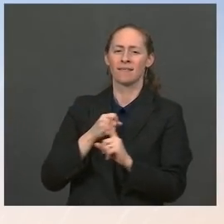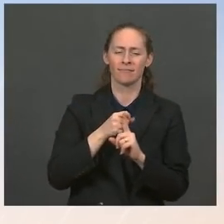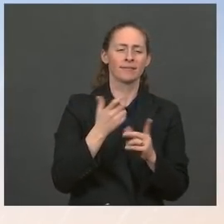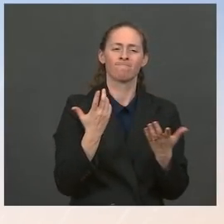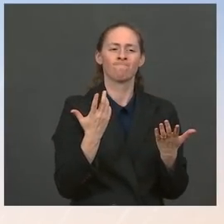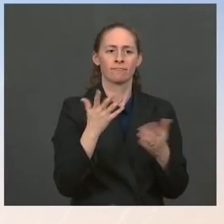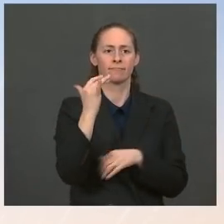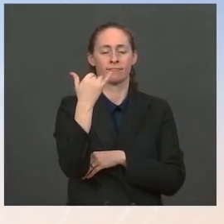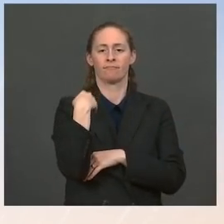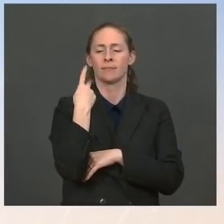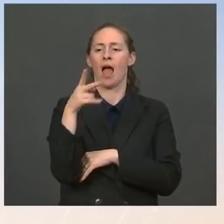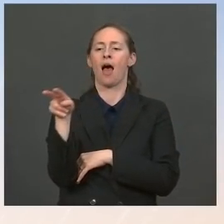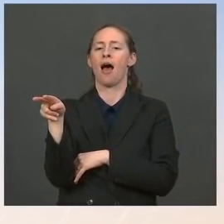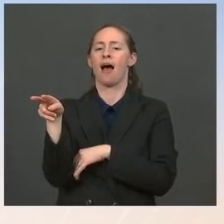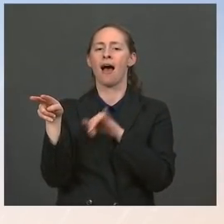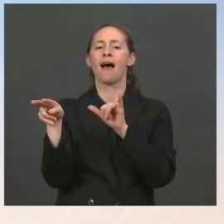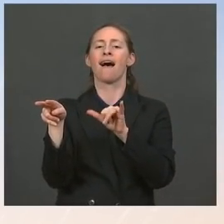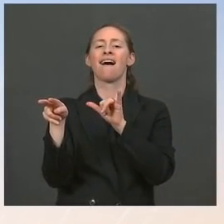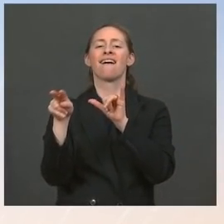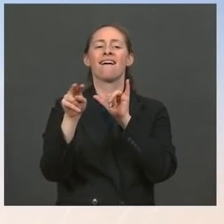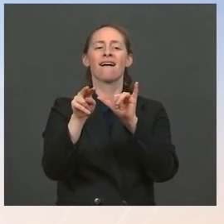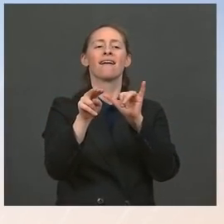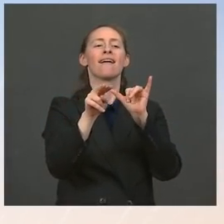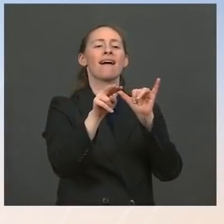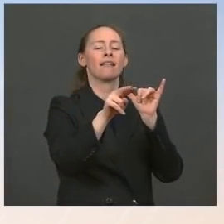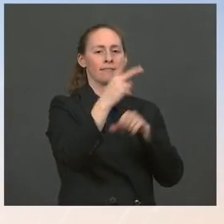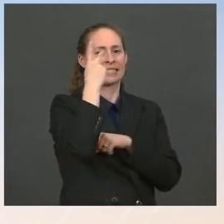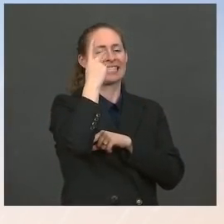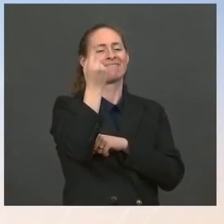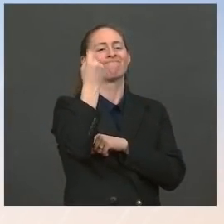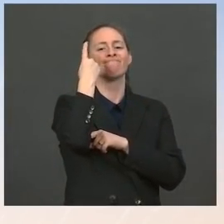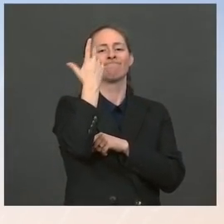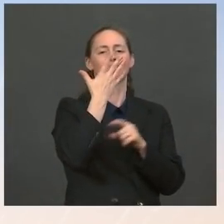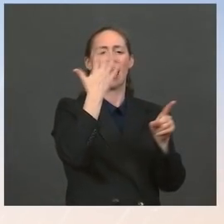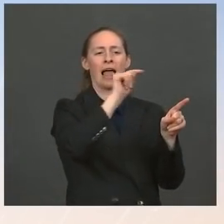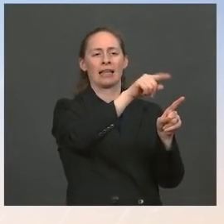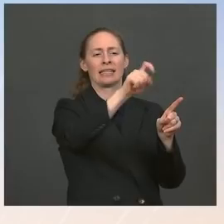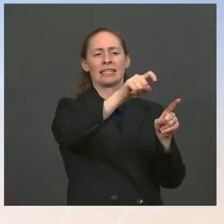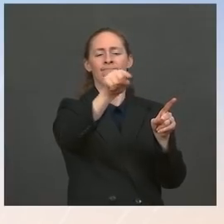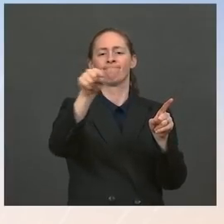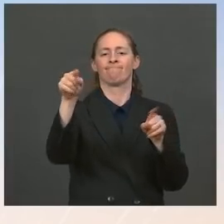because of the enormous demand, the constraints on supply,